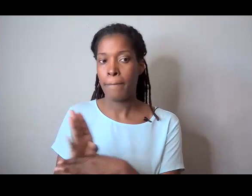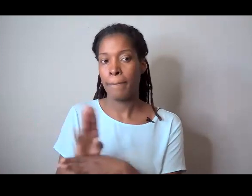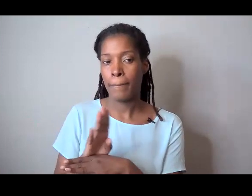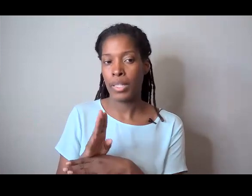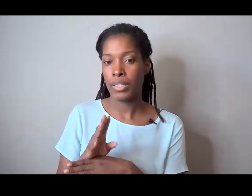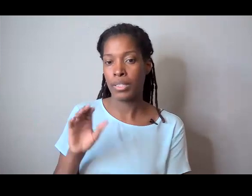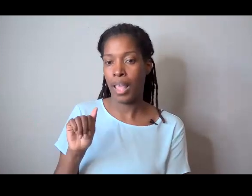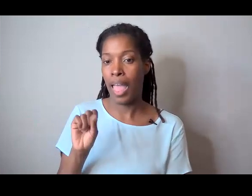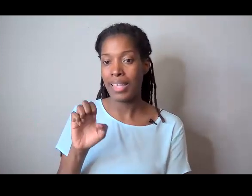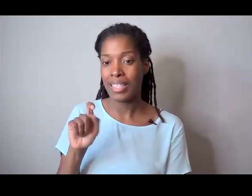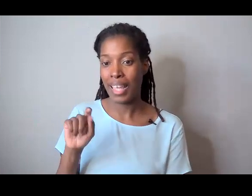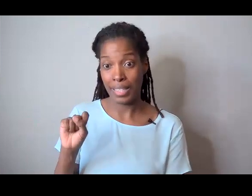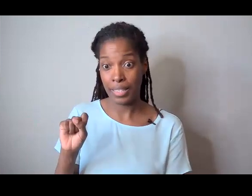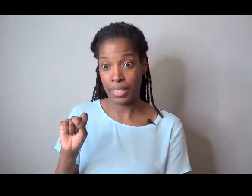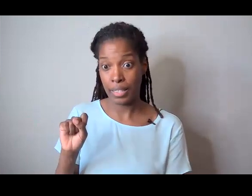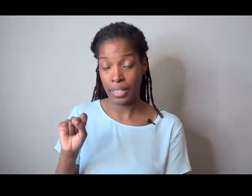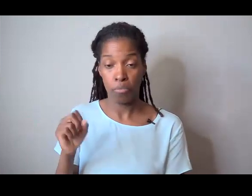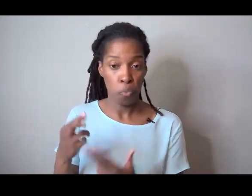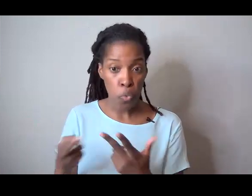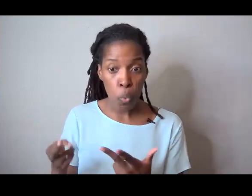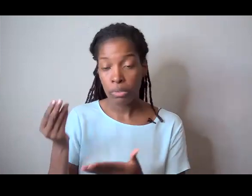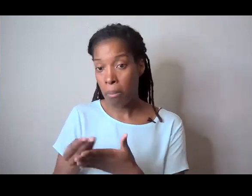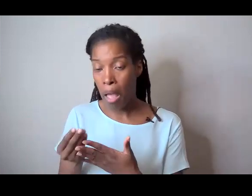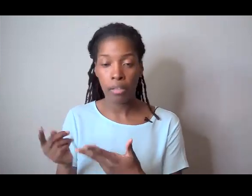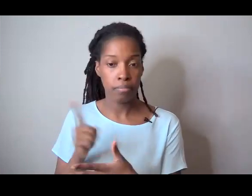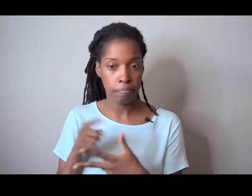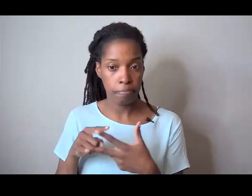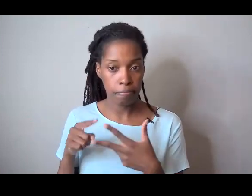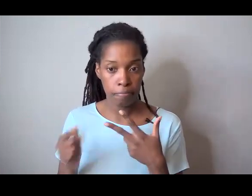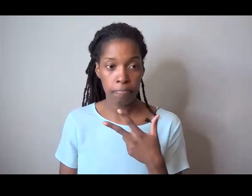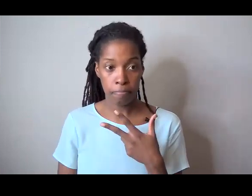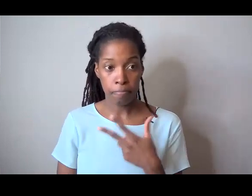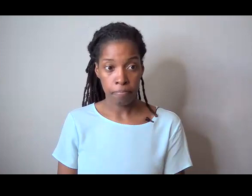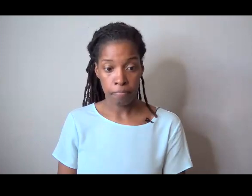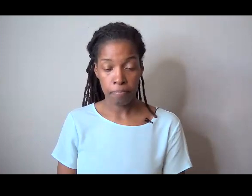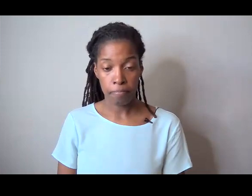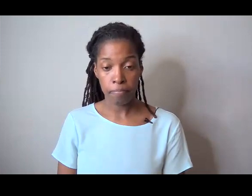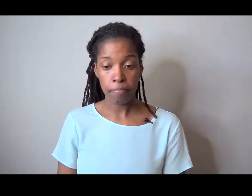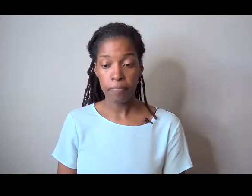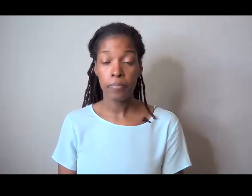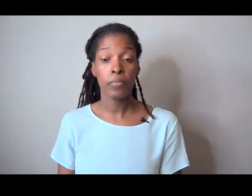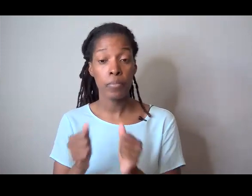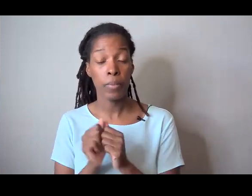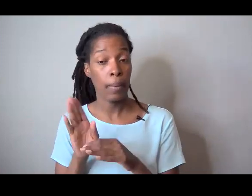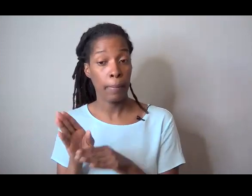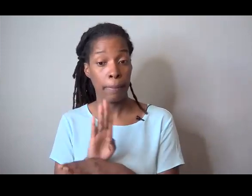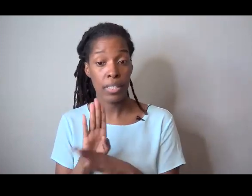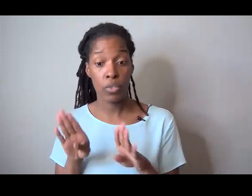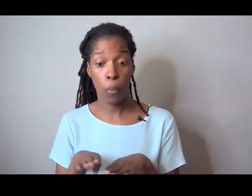Now, in regard to the business opening and what I mean by that, I want to point out